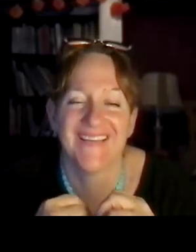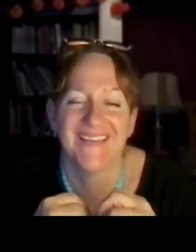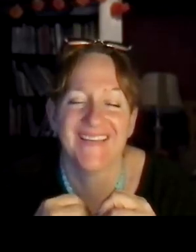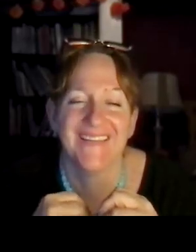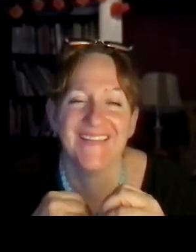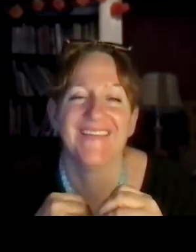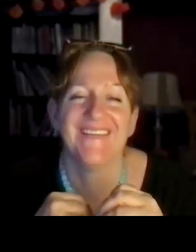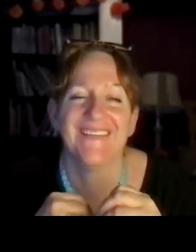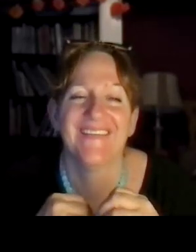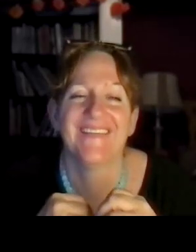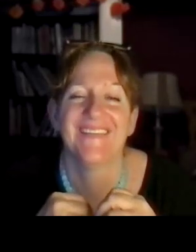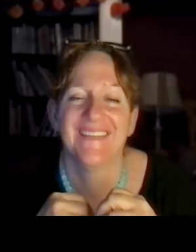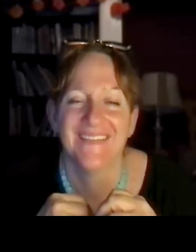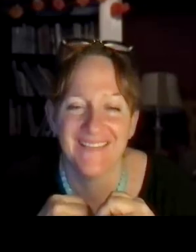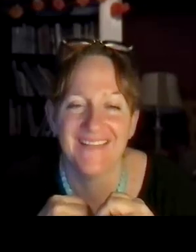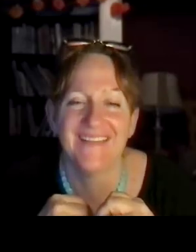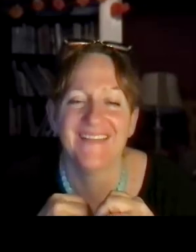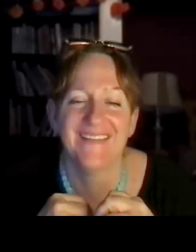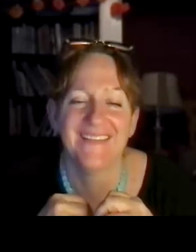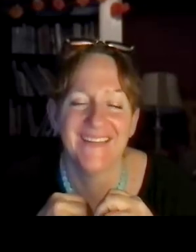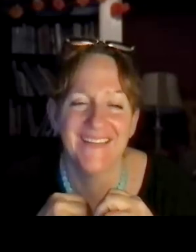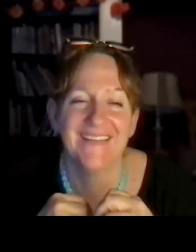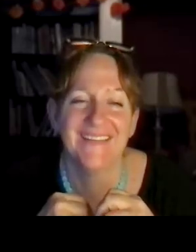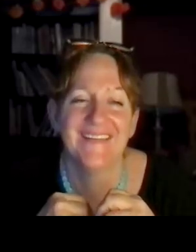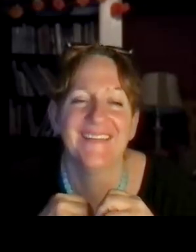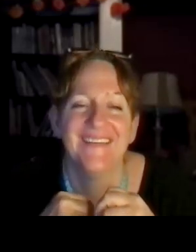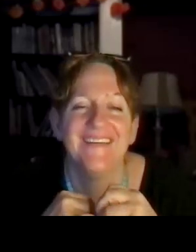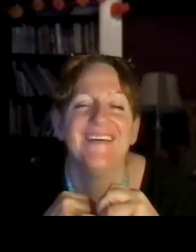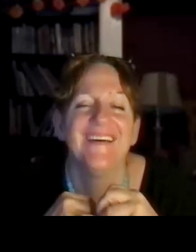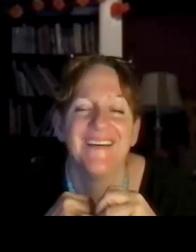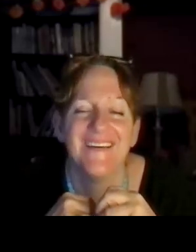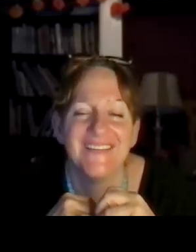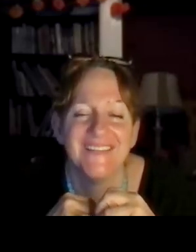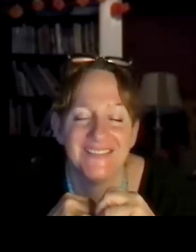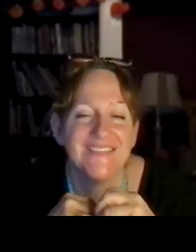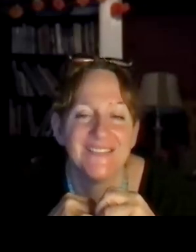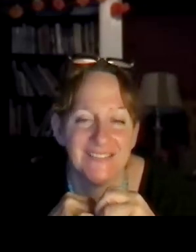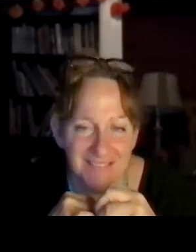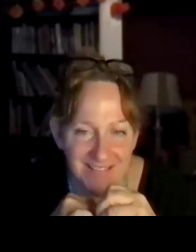iPhone: sour lemons. iPhone: that's saying, hey, if life give you lemon. Make lemonade.